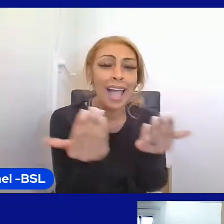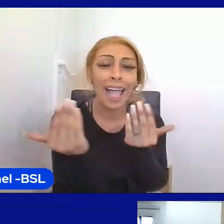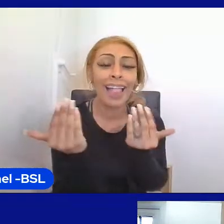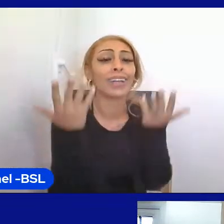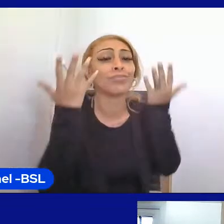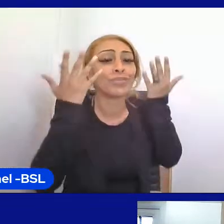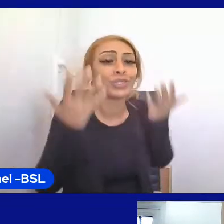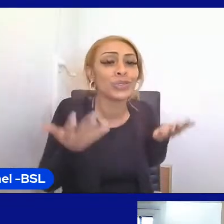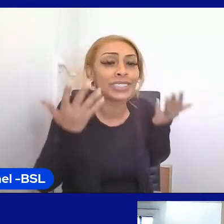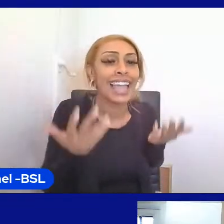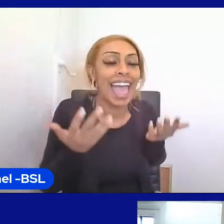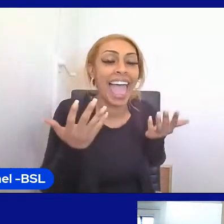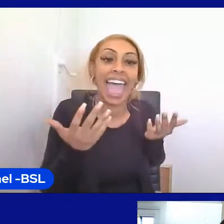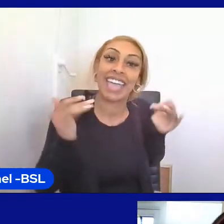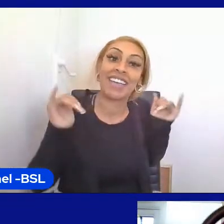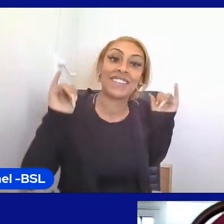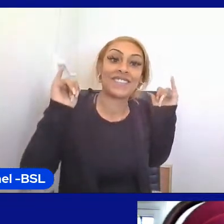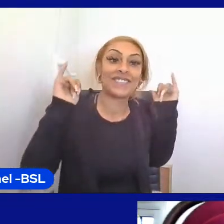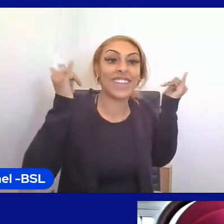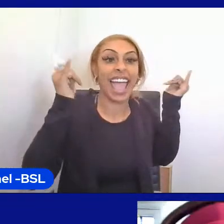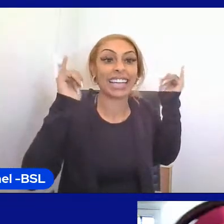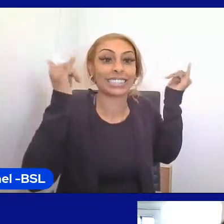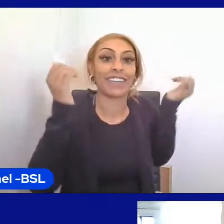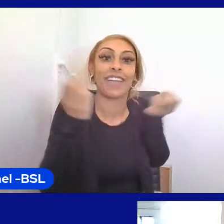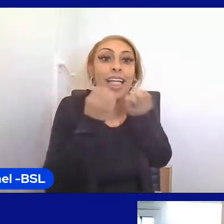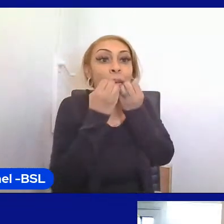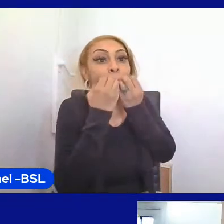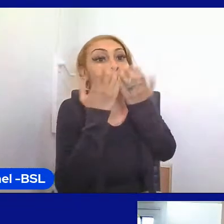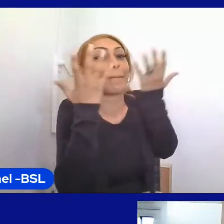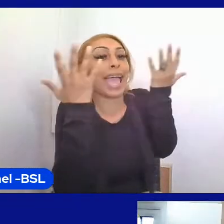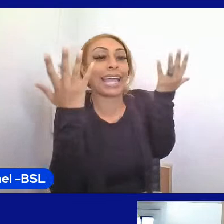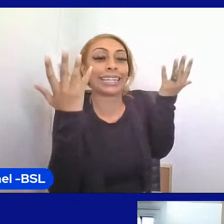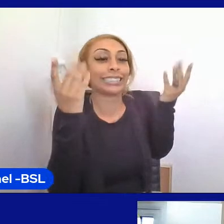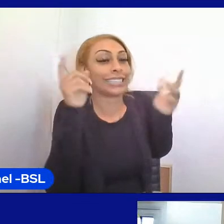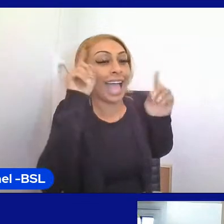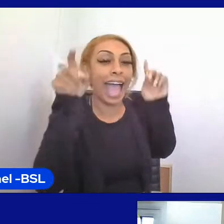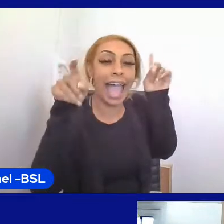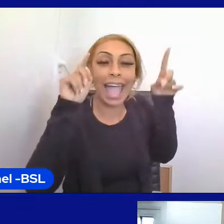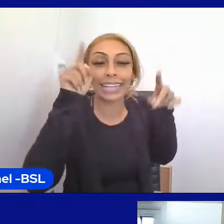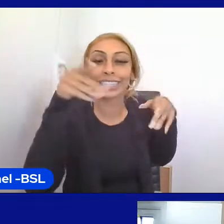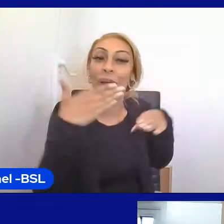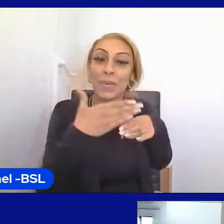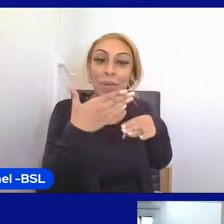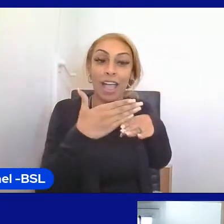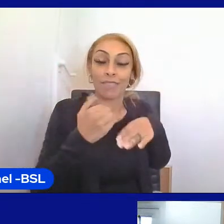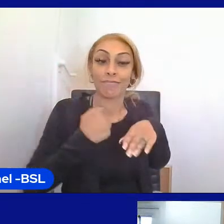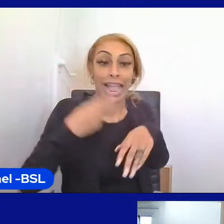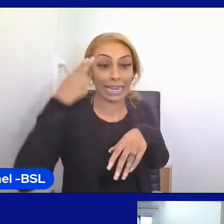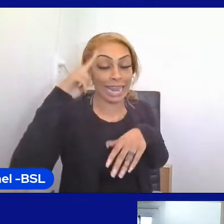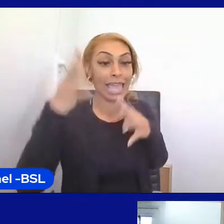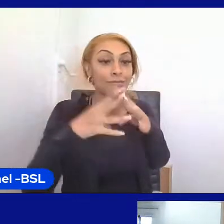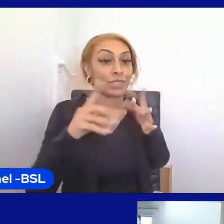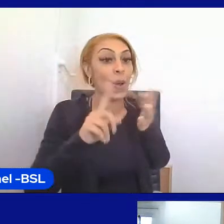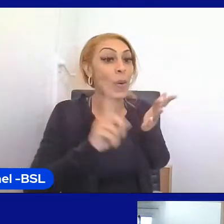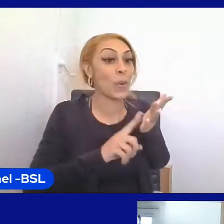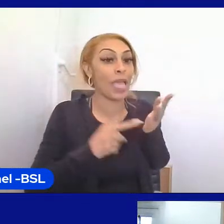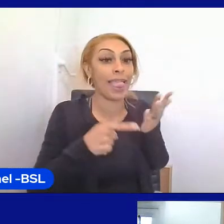For those worried just joining us, welcome. Today's festival of amazing, amazing ideas and work. My name is Will Taylor, I am your host today.